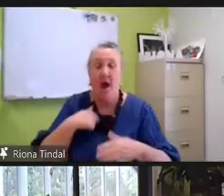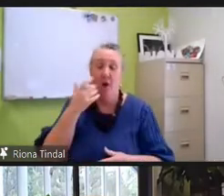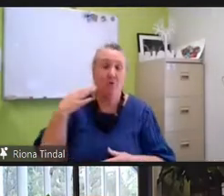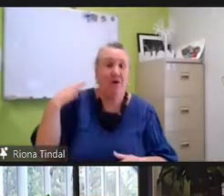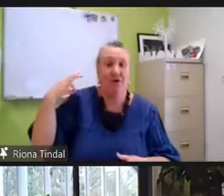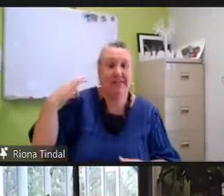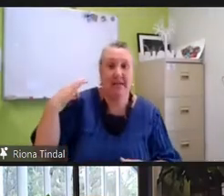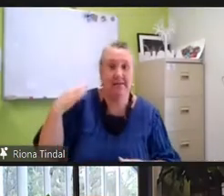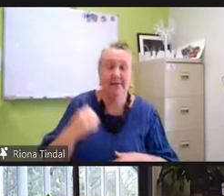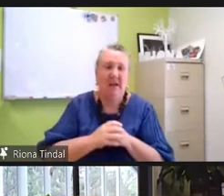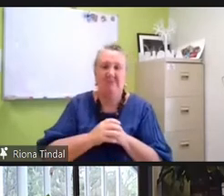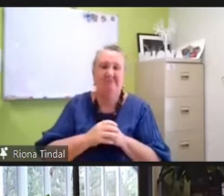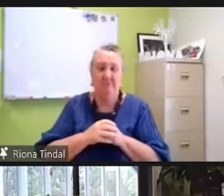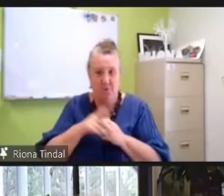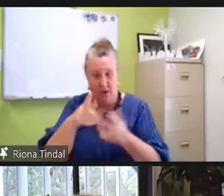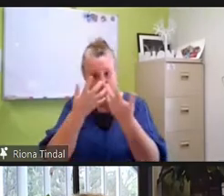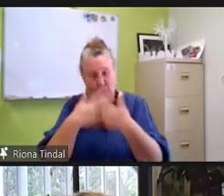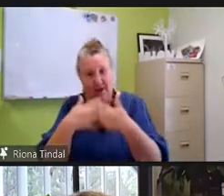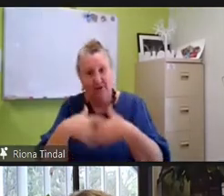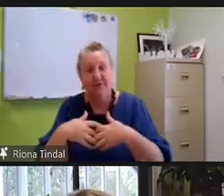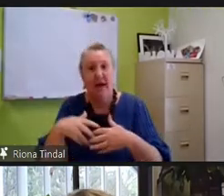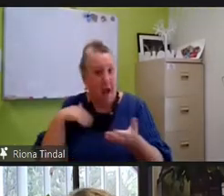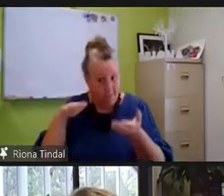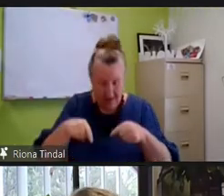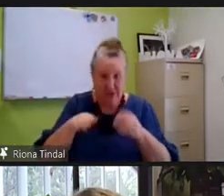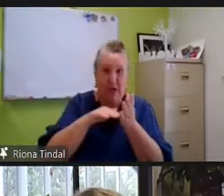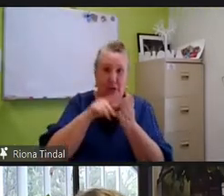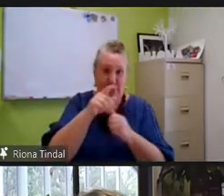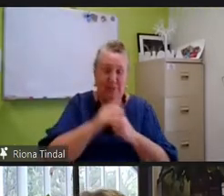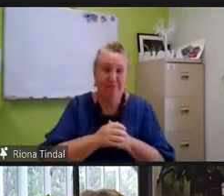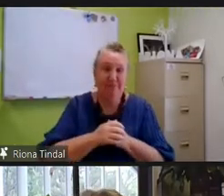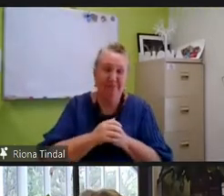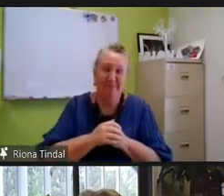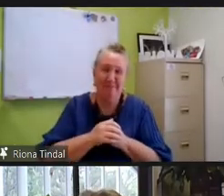and if you approach me and ask, then I'm extremely open to engaging with you in talking about that.